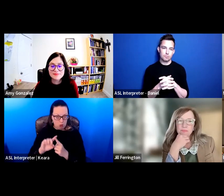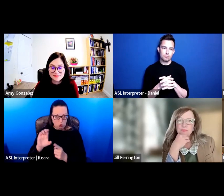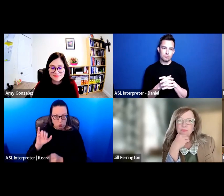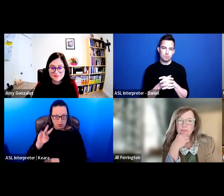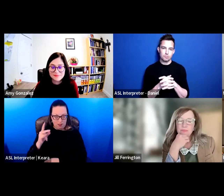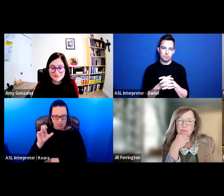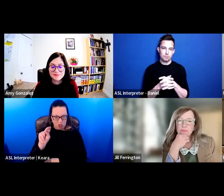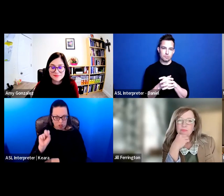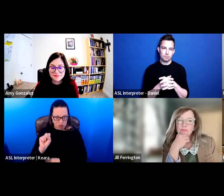you want to add to that.